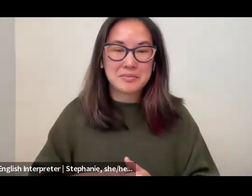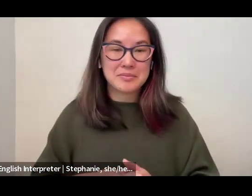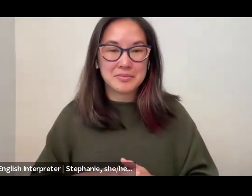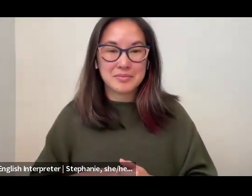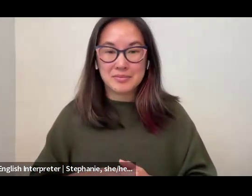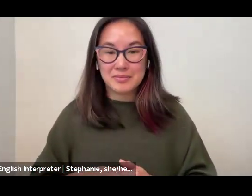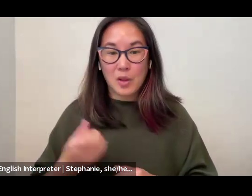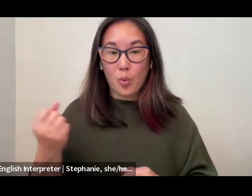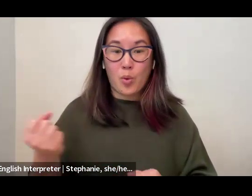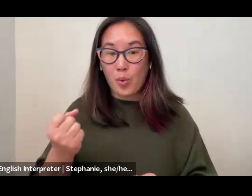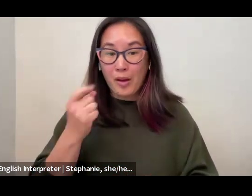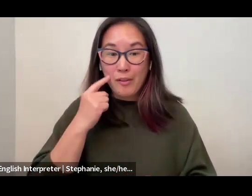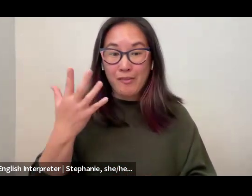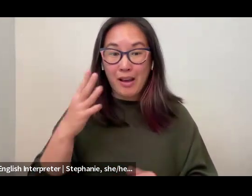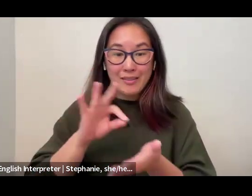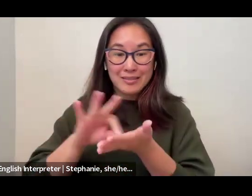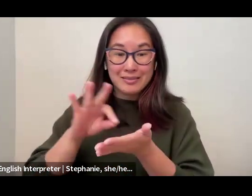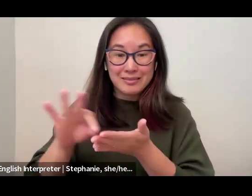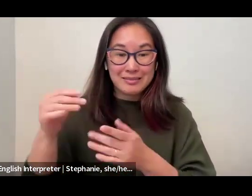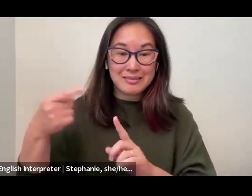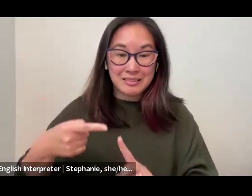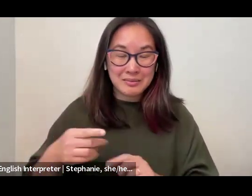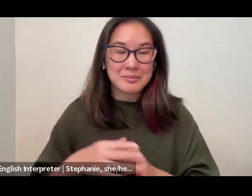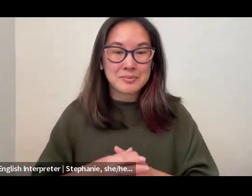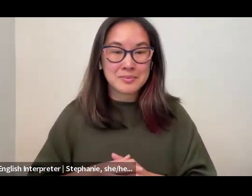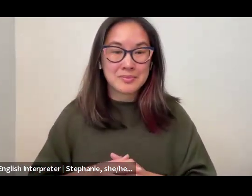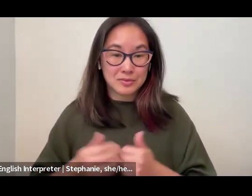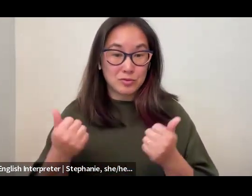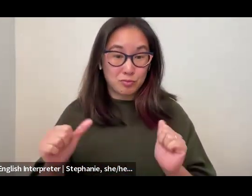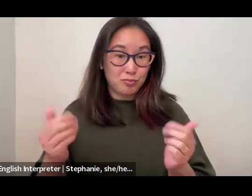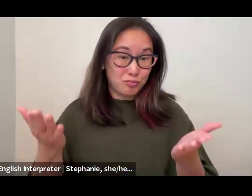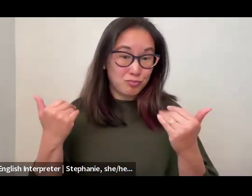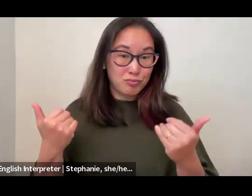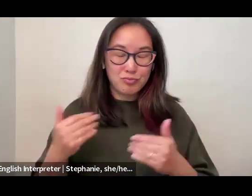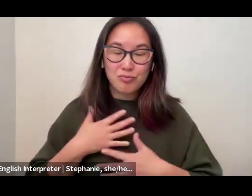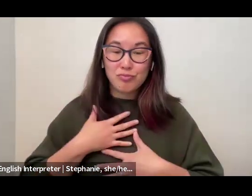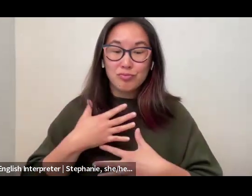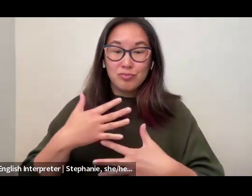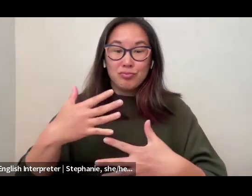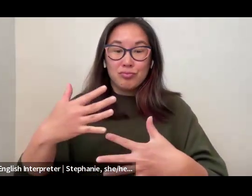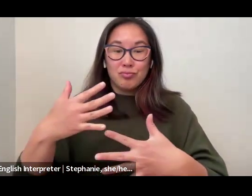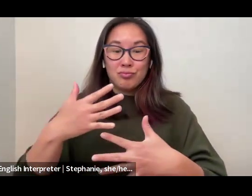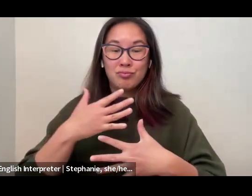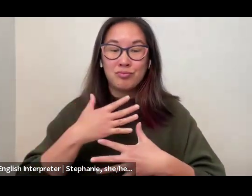So, you want to give it a try, give it a try with me. Breathing in, breathing out.